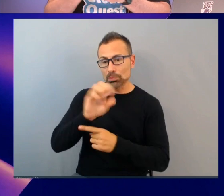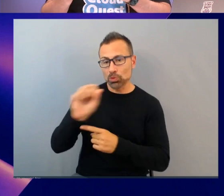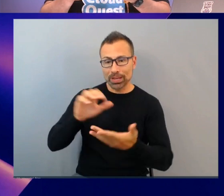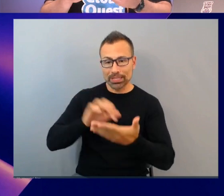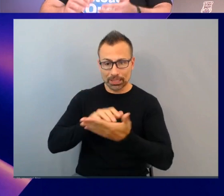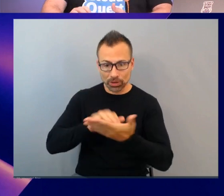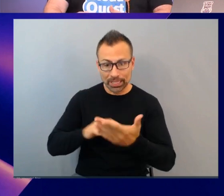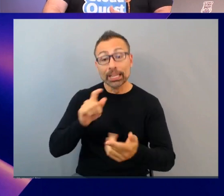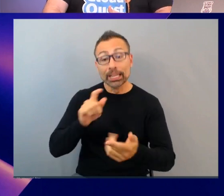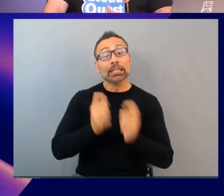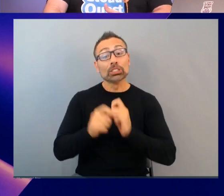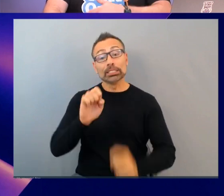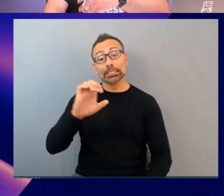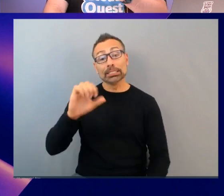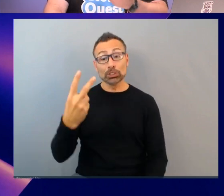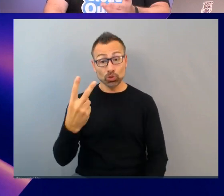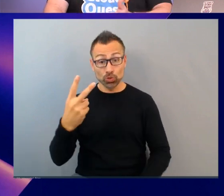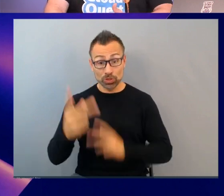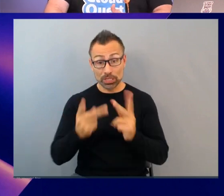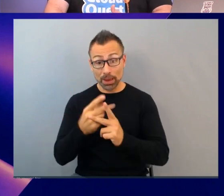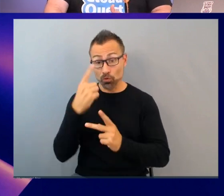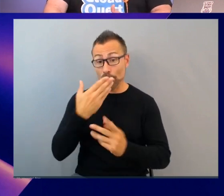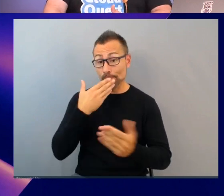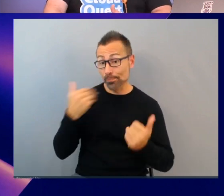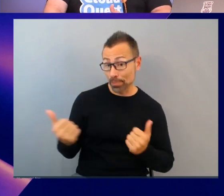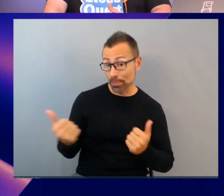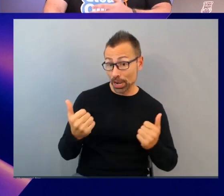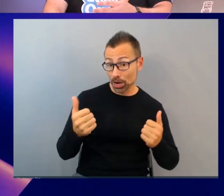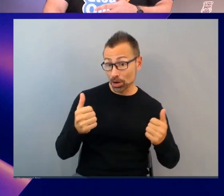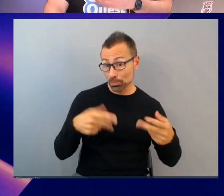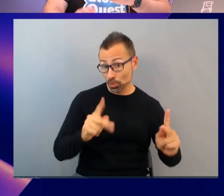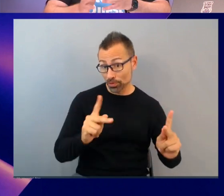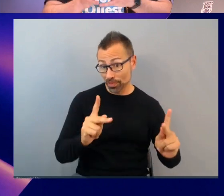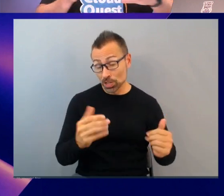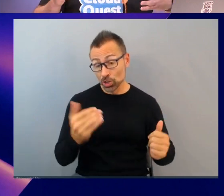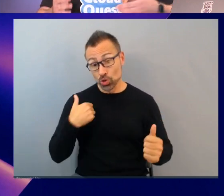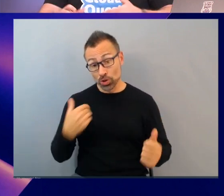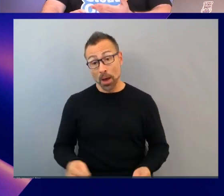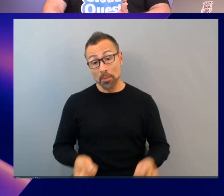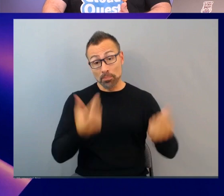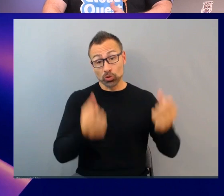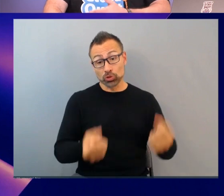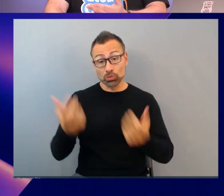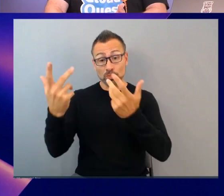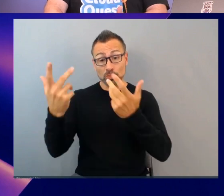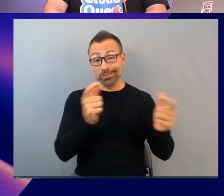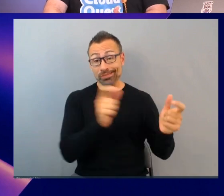because you can have multiple EC2 instance sizes, right? And you can have more or less instances depending on your need.